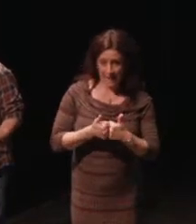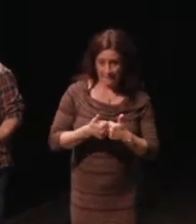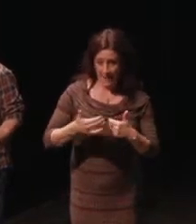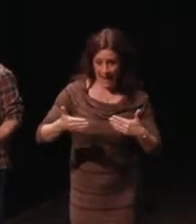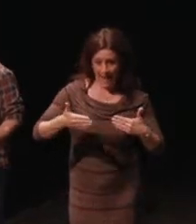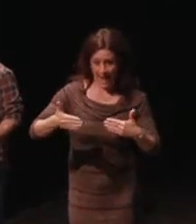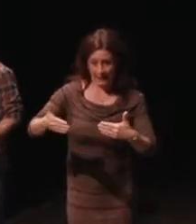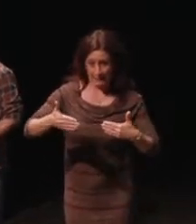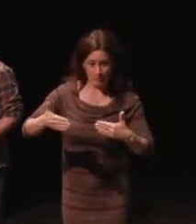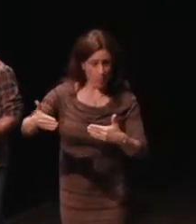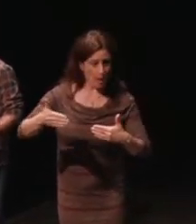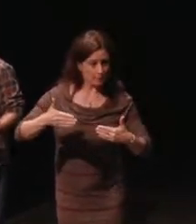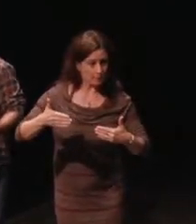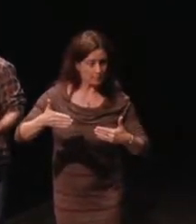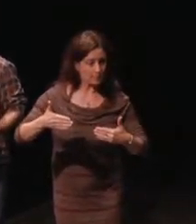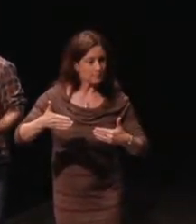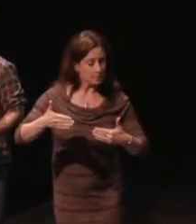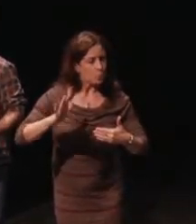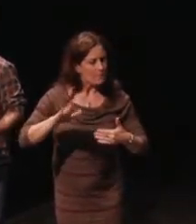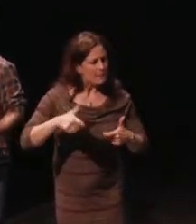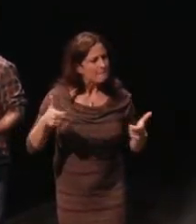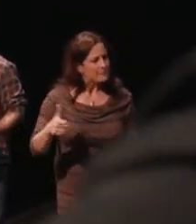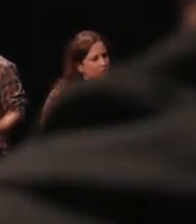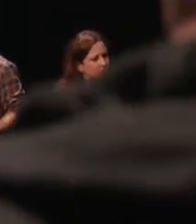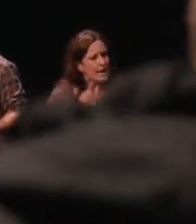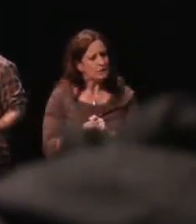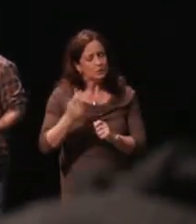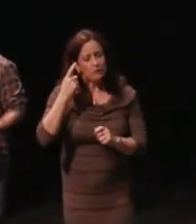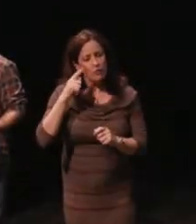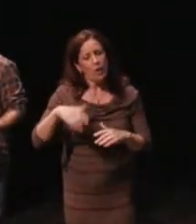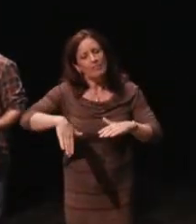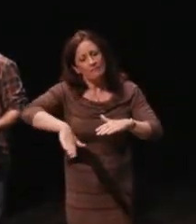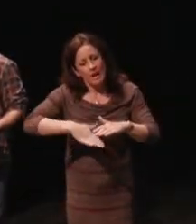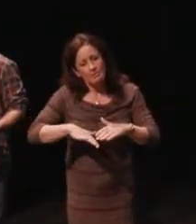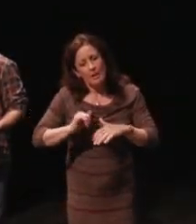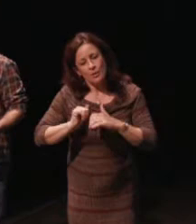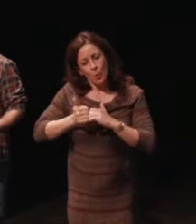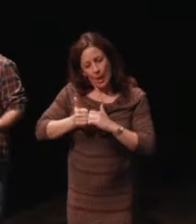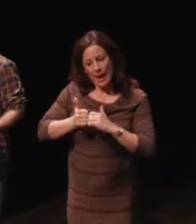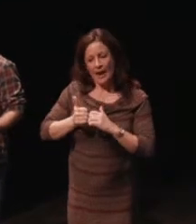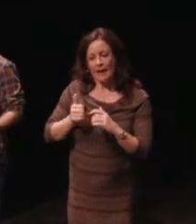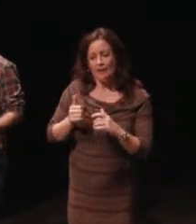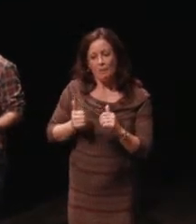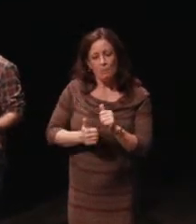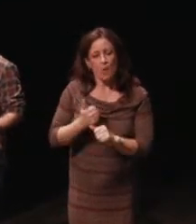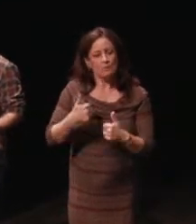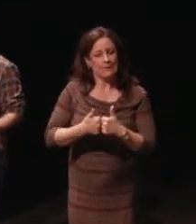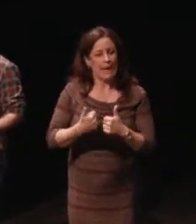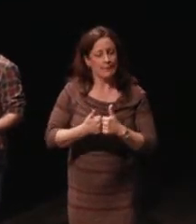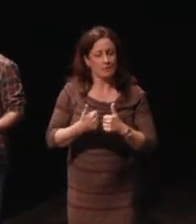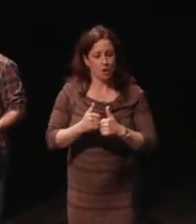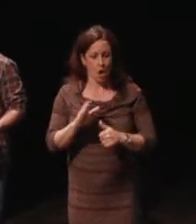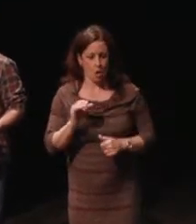time would be a big change to the fundamental way that most games are coded and developed.